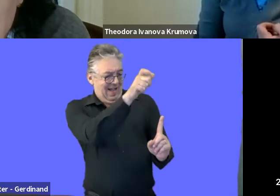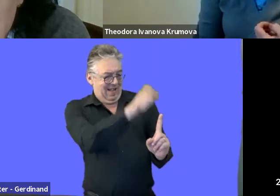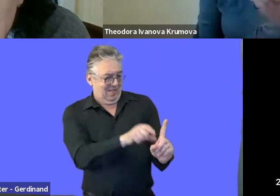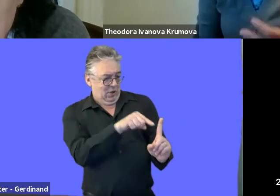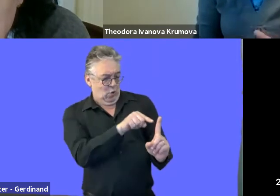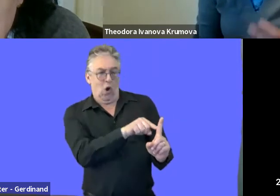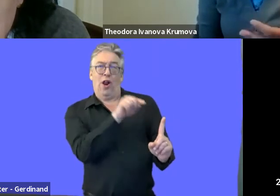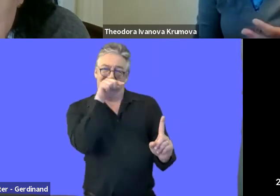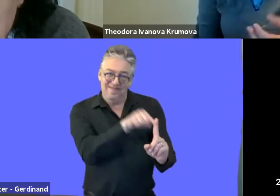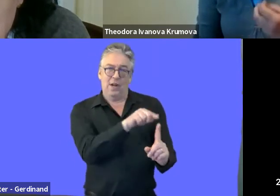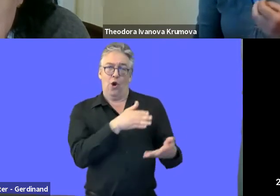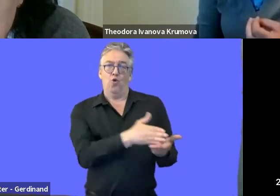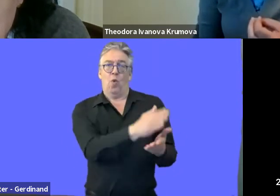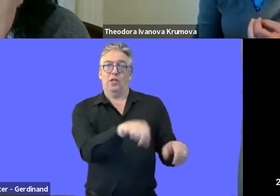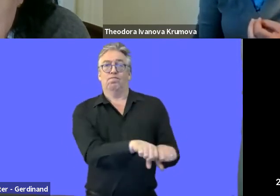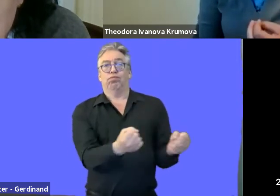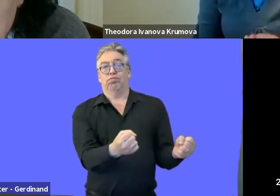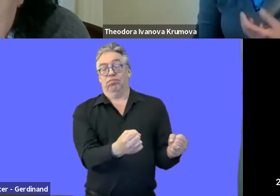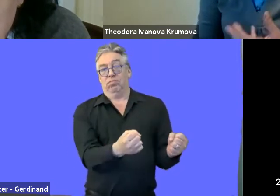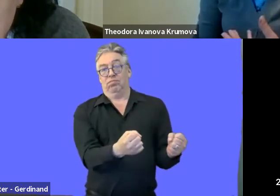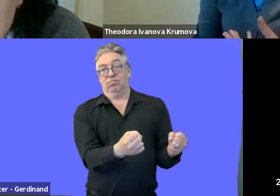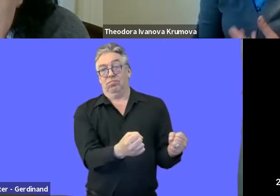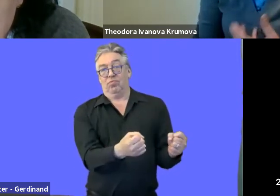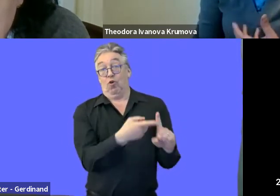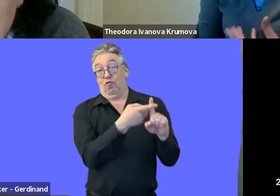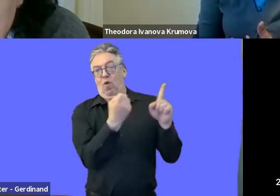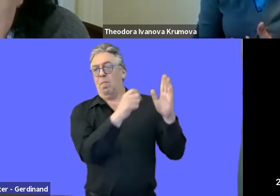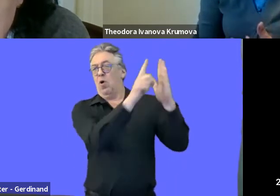and the law policy or practice. The individual should be a victim.